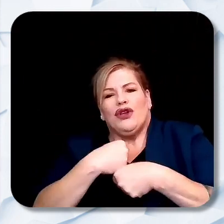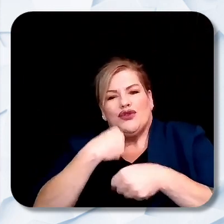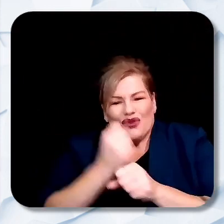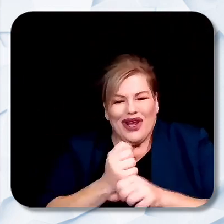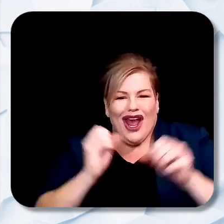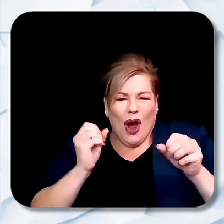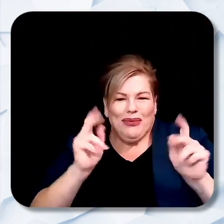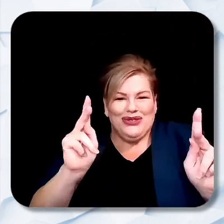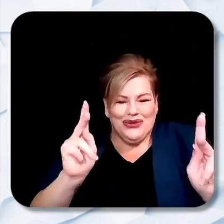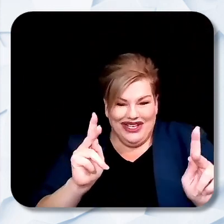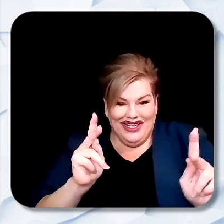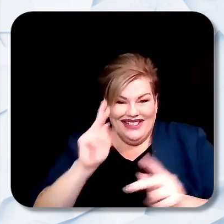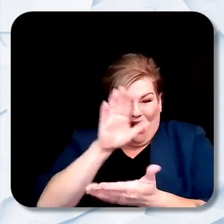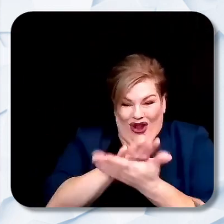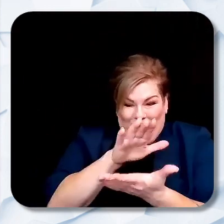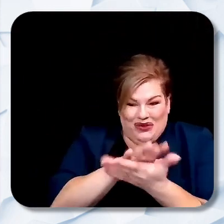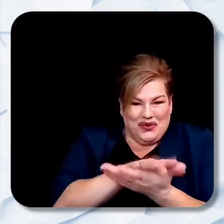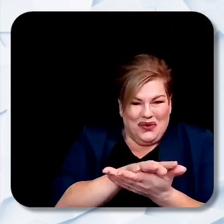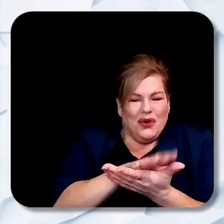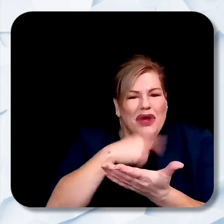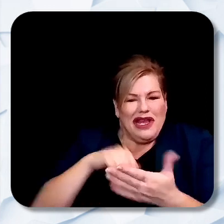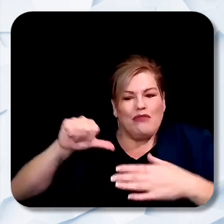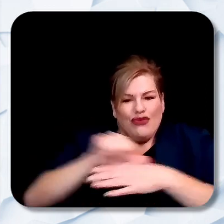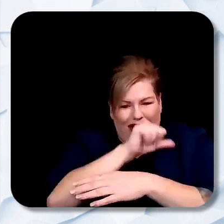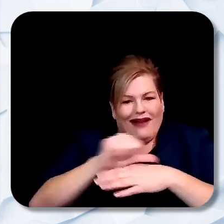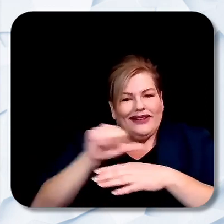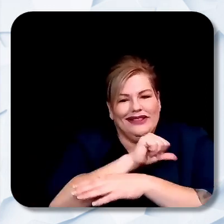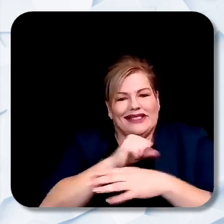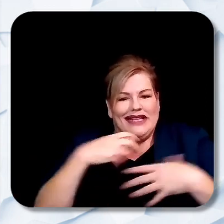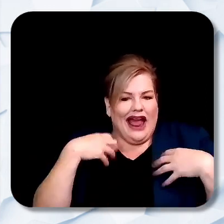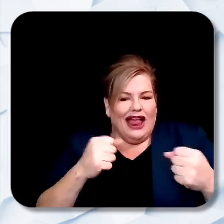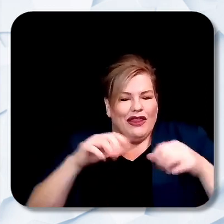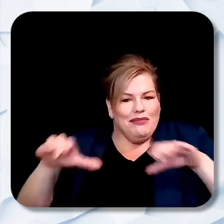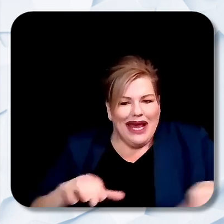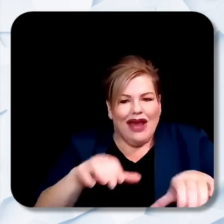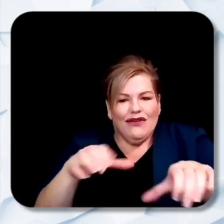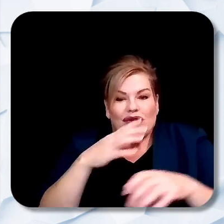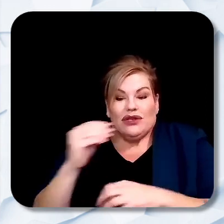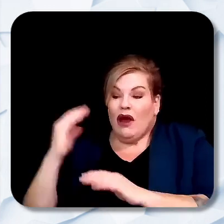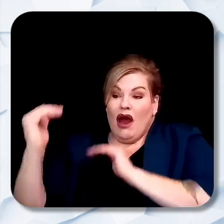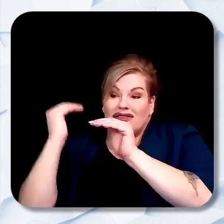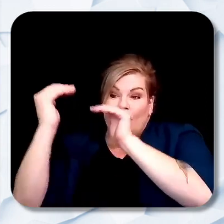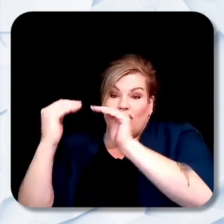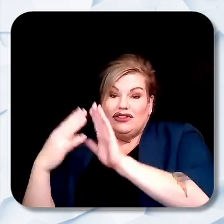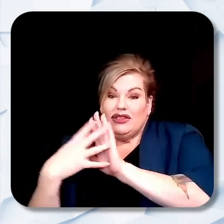where we can practice those healthy behaviors and support one another, and where the adults are modeling, but also there's peer to peer modeling,